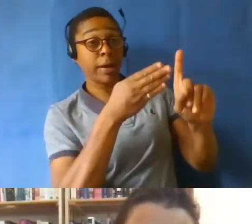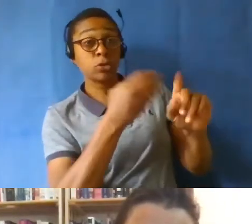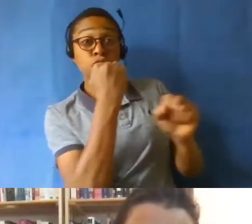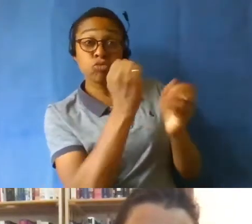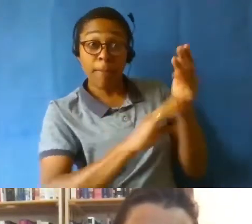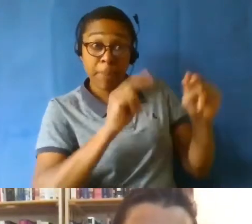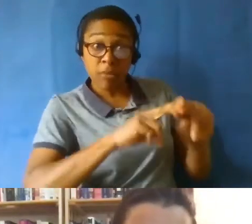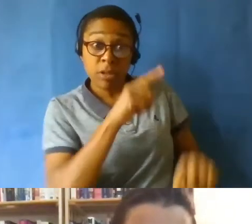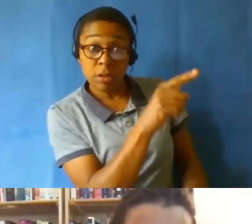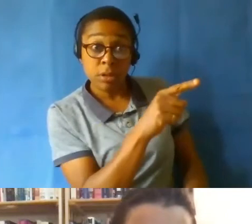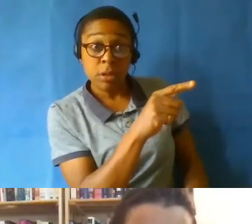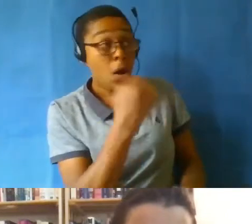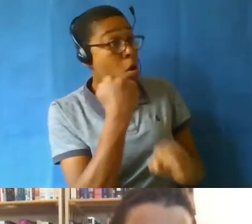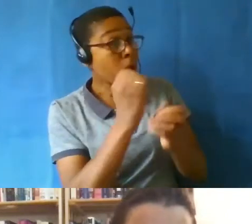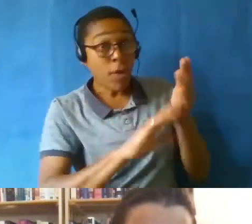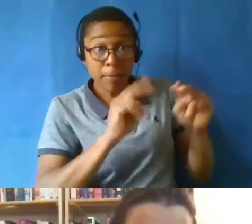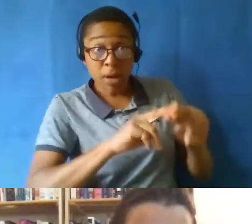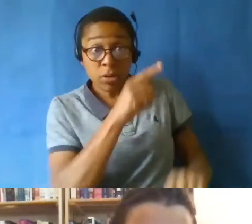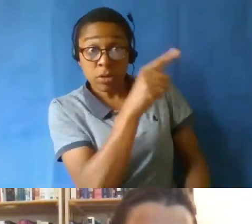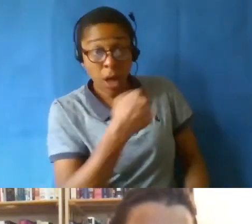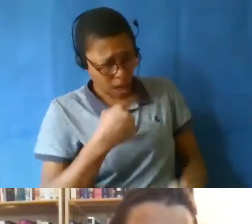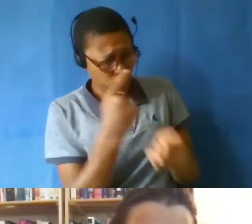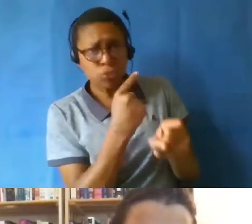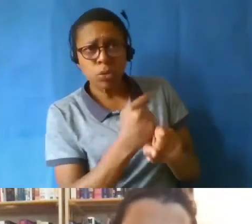is actually a lot more comfortable to talk about about mental health